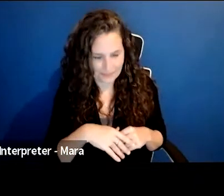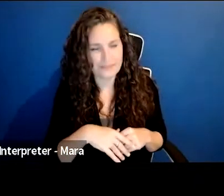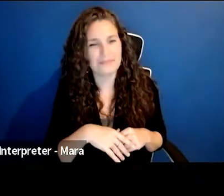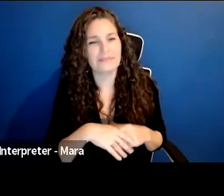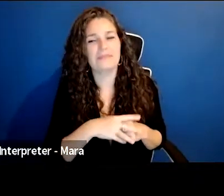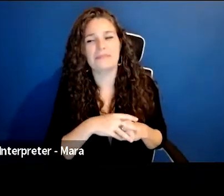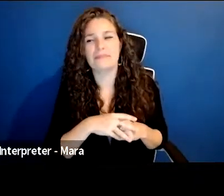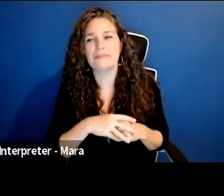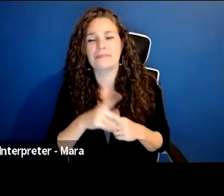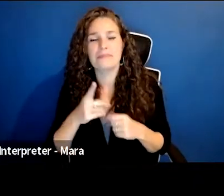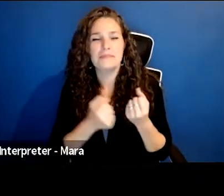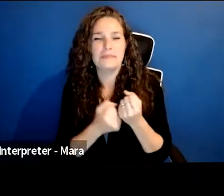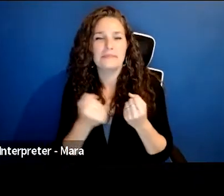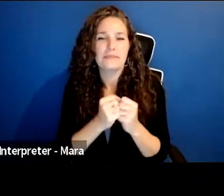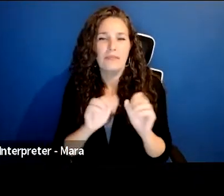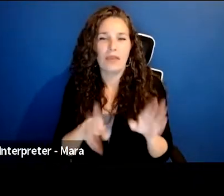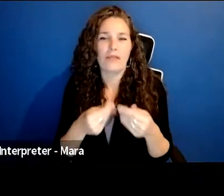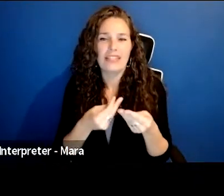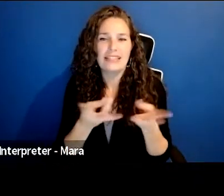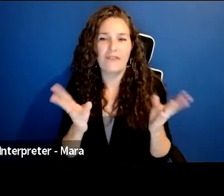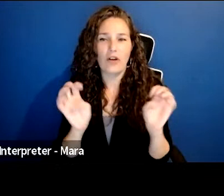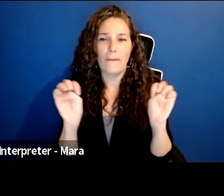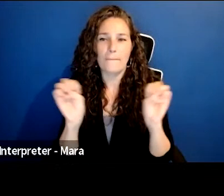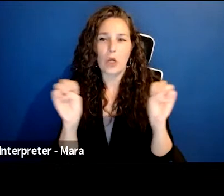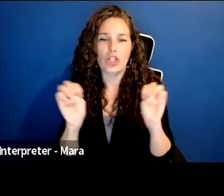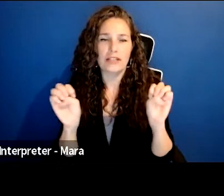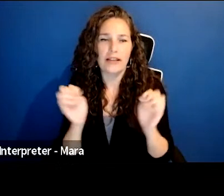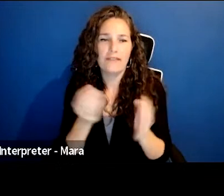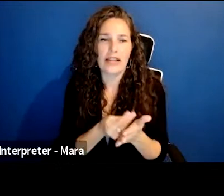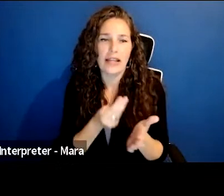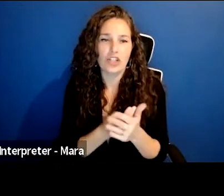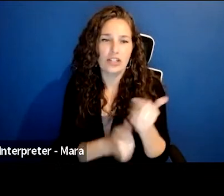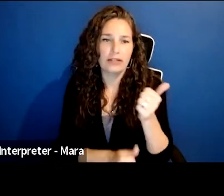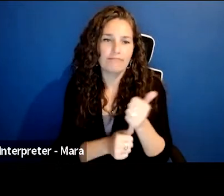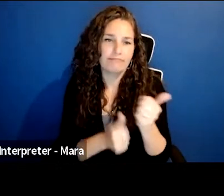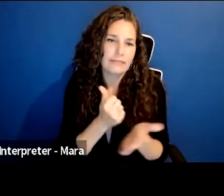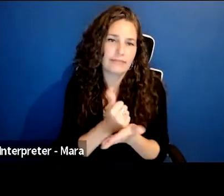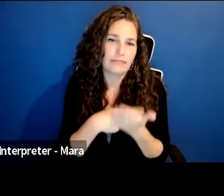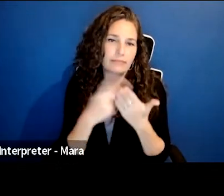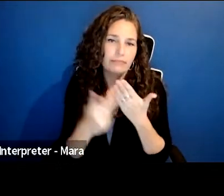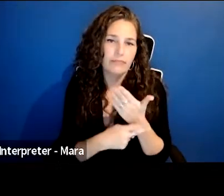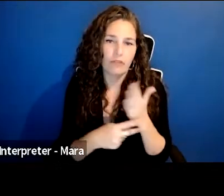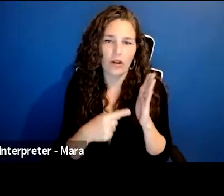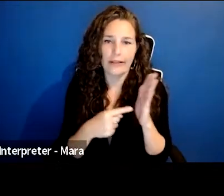The foundation offers several emergency financial assistance programs to eligible dues paying members